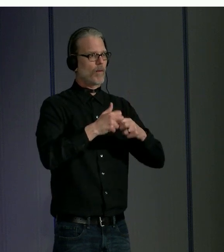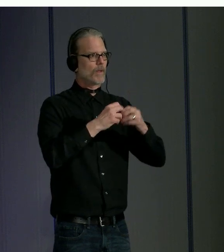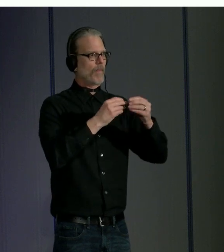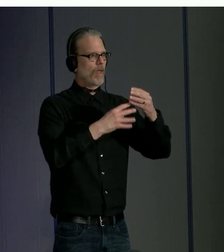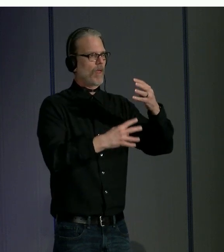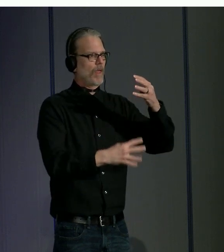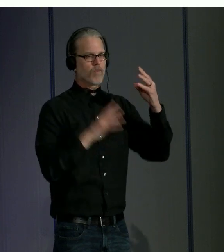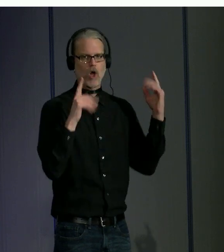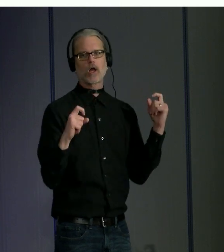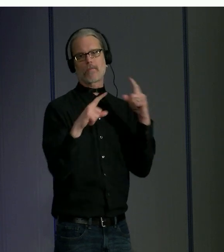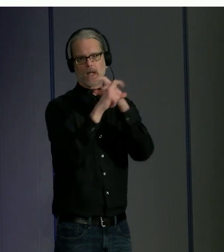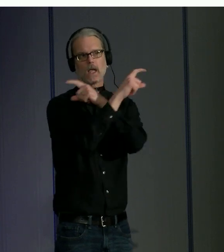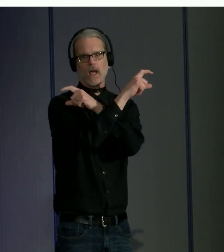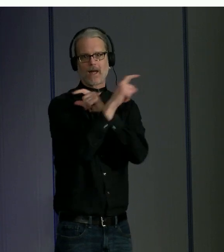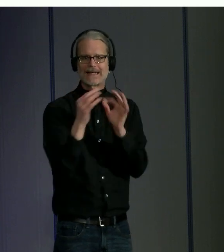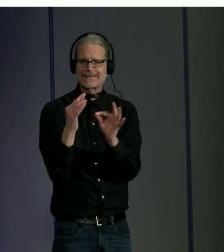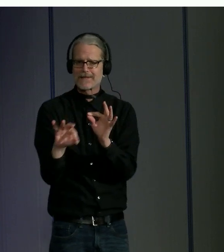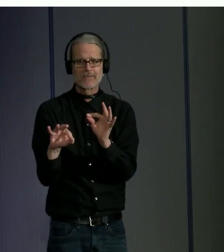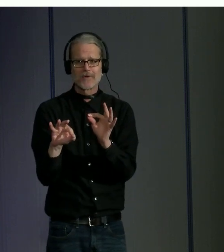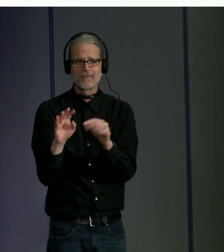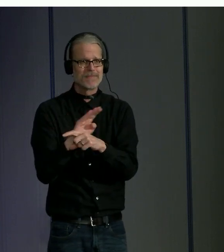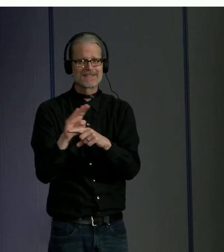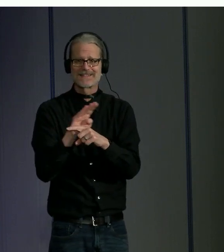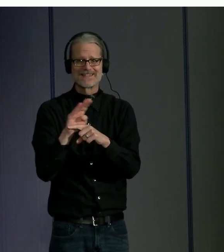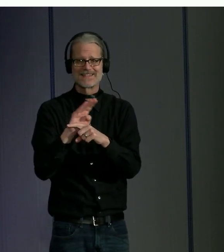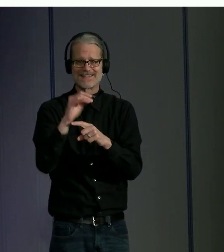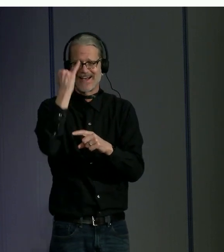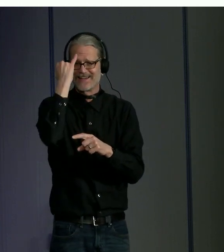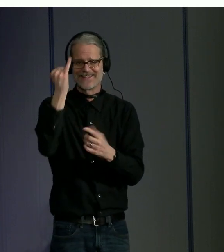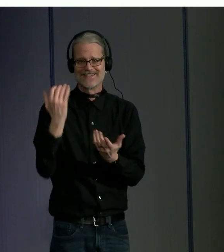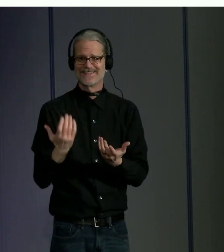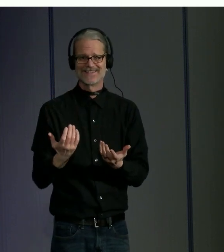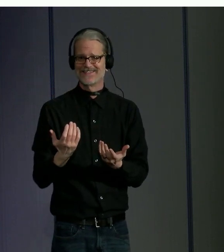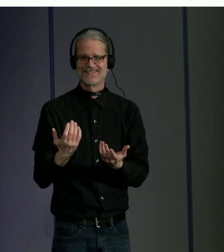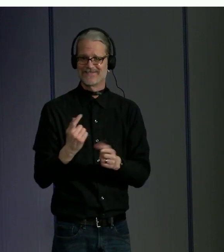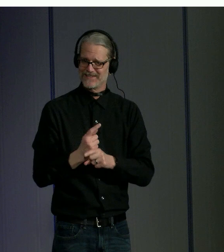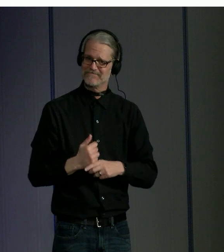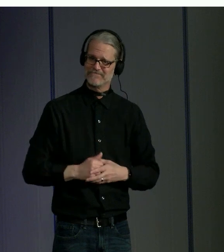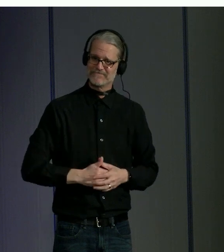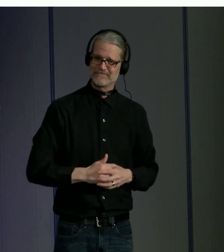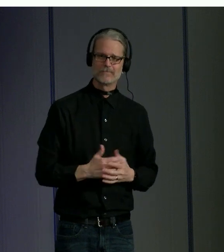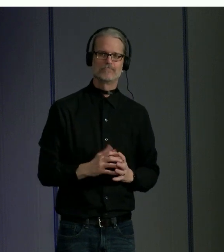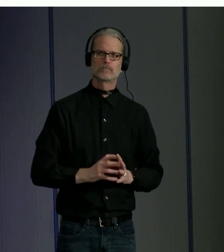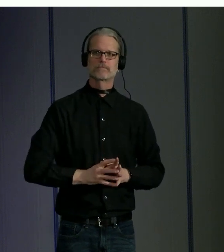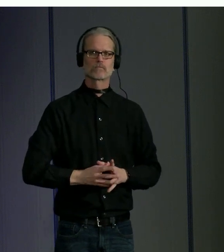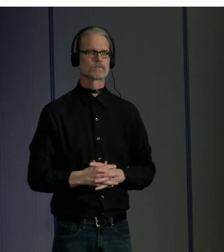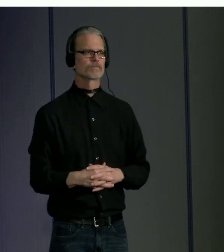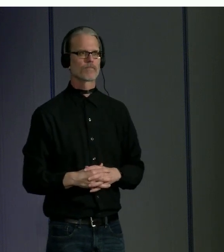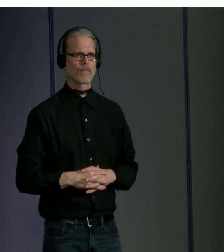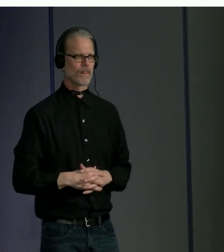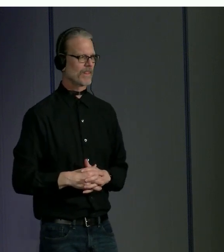is actually a pretty simple business model. Make sense?